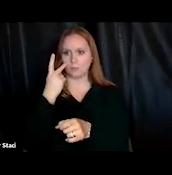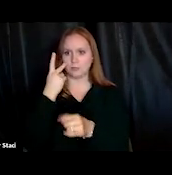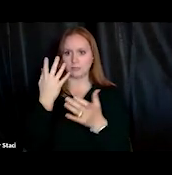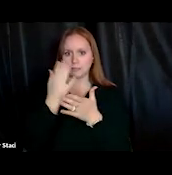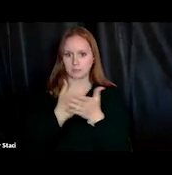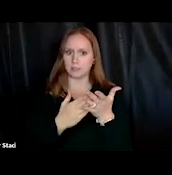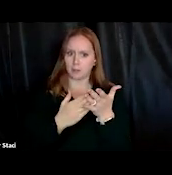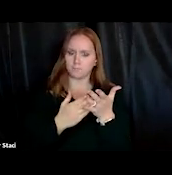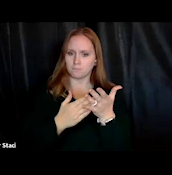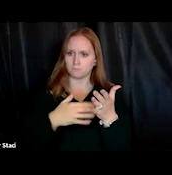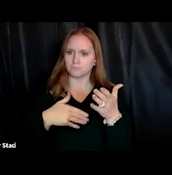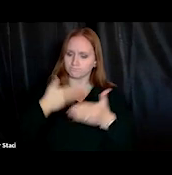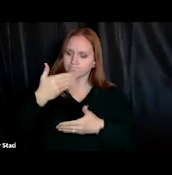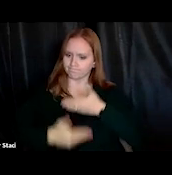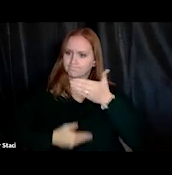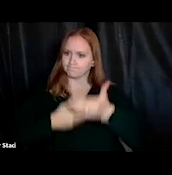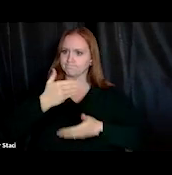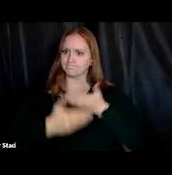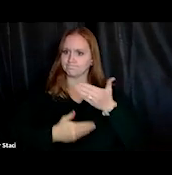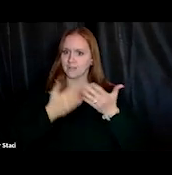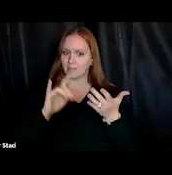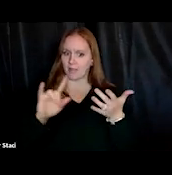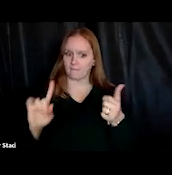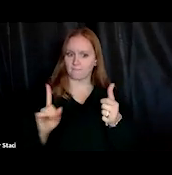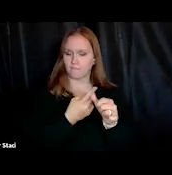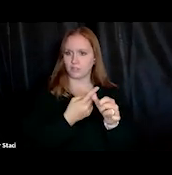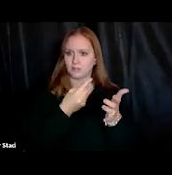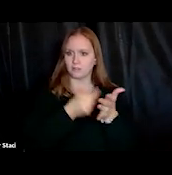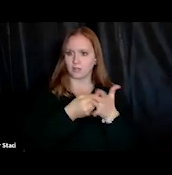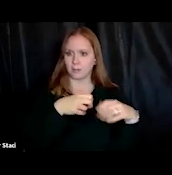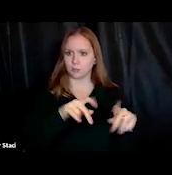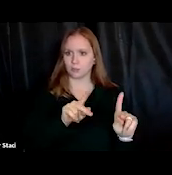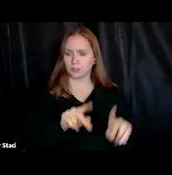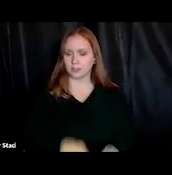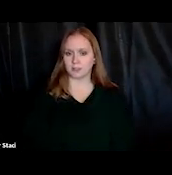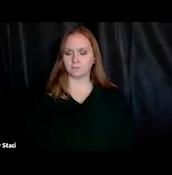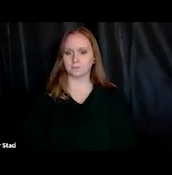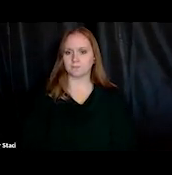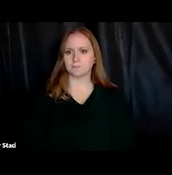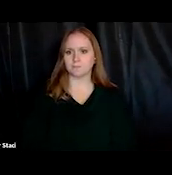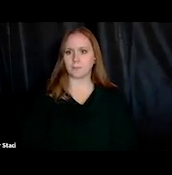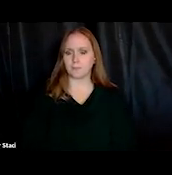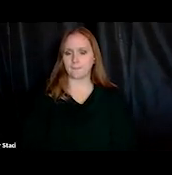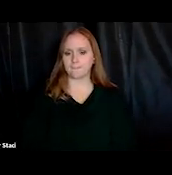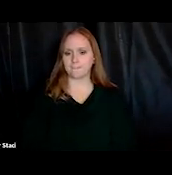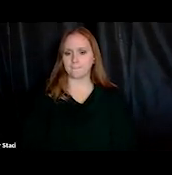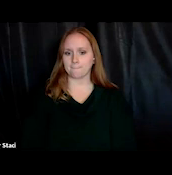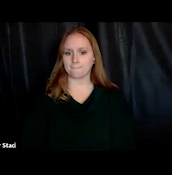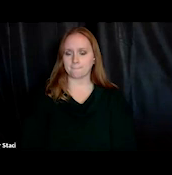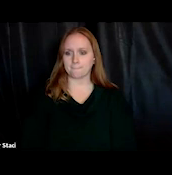through that initial supplemental funding opportunity. And since we as a CoC